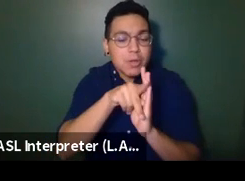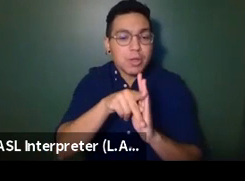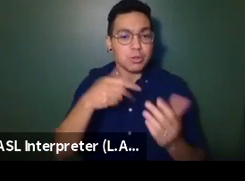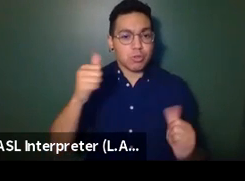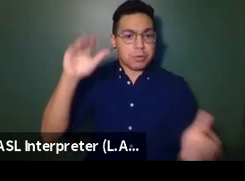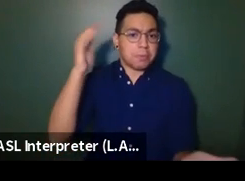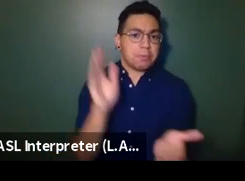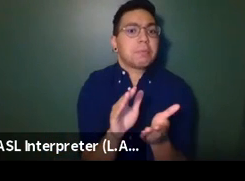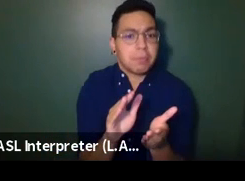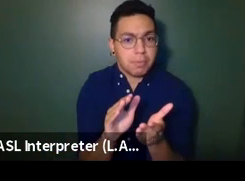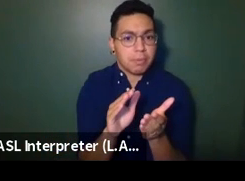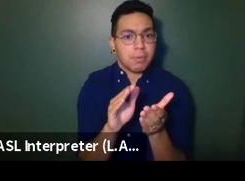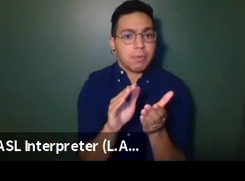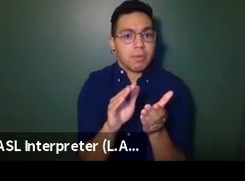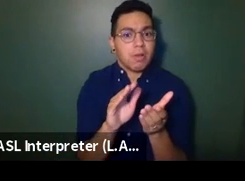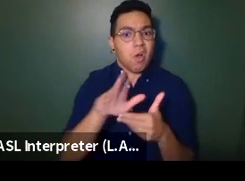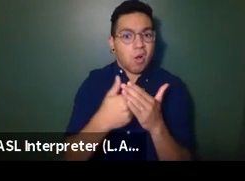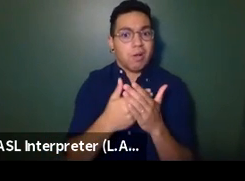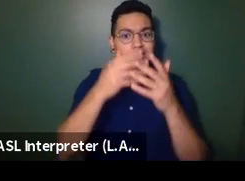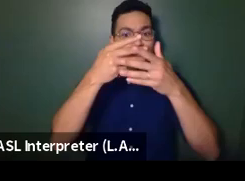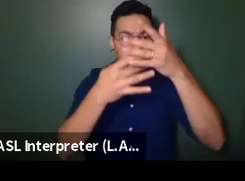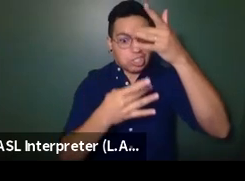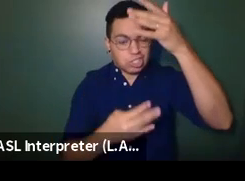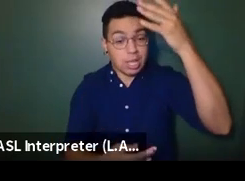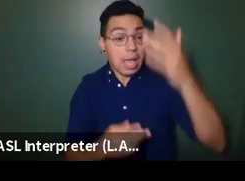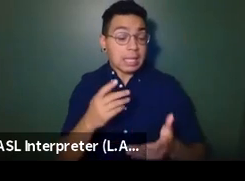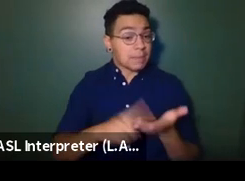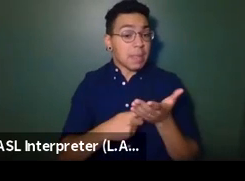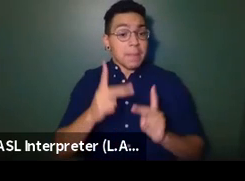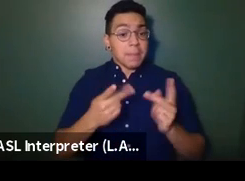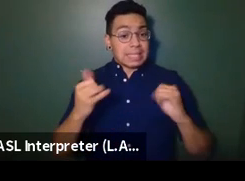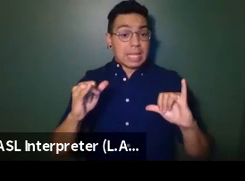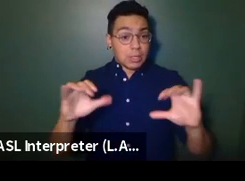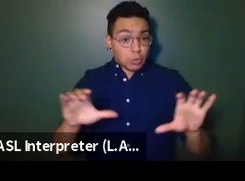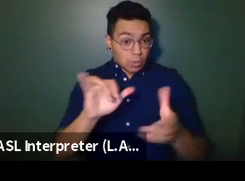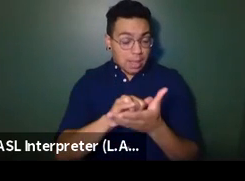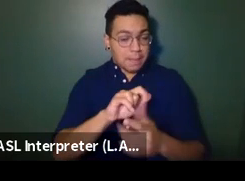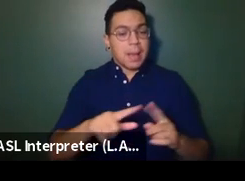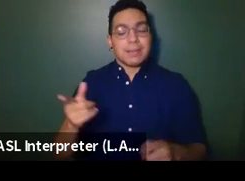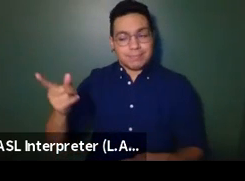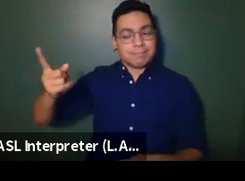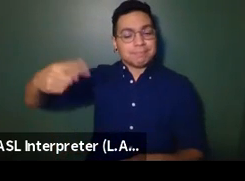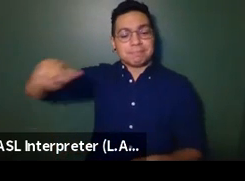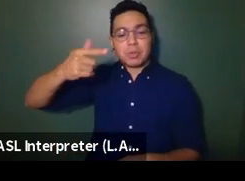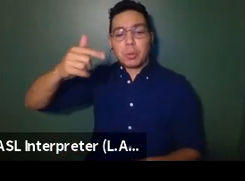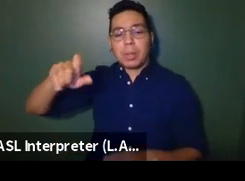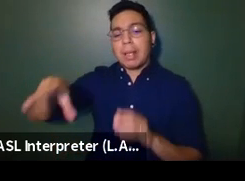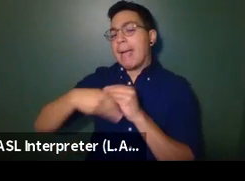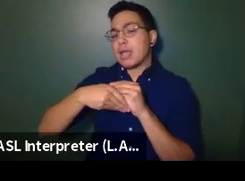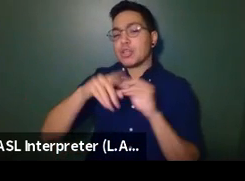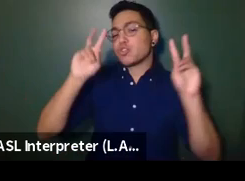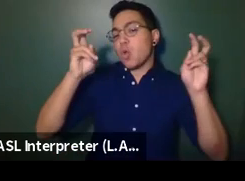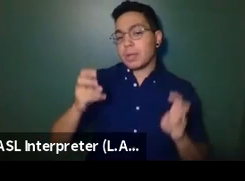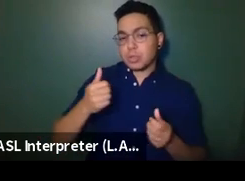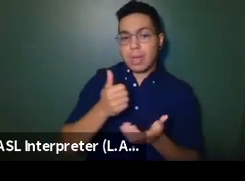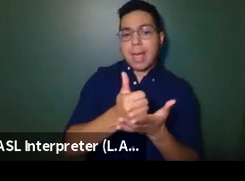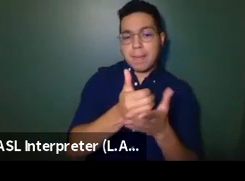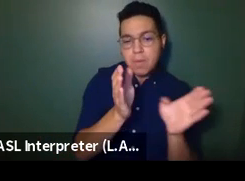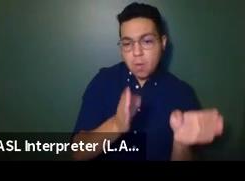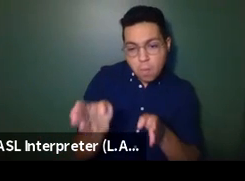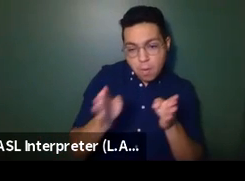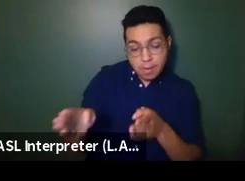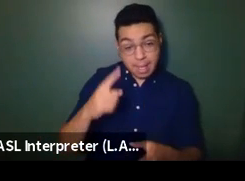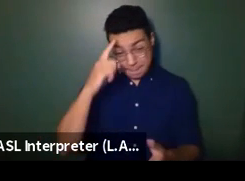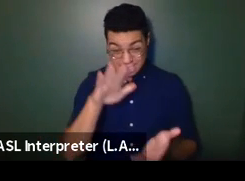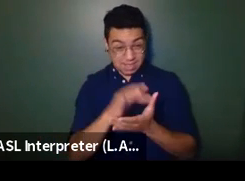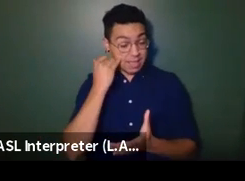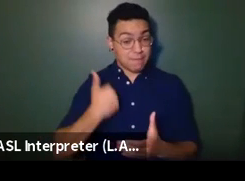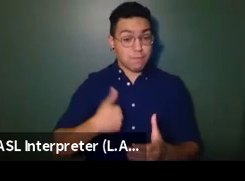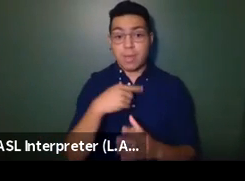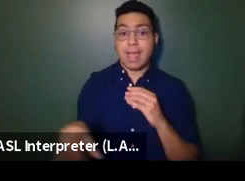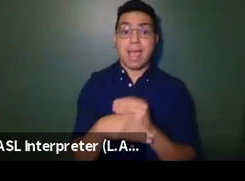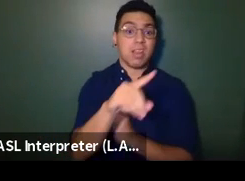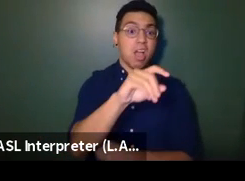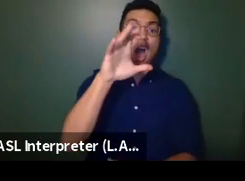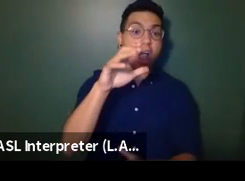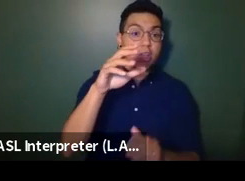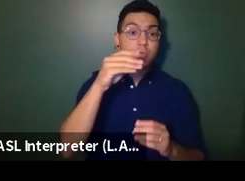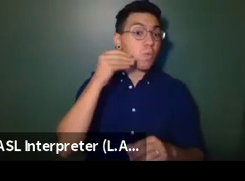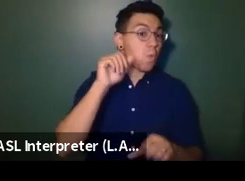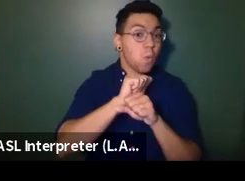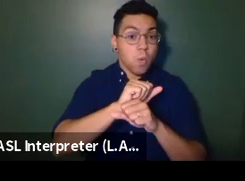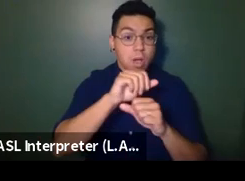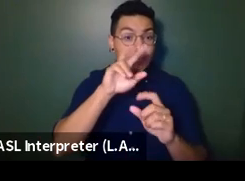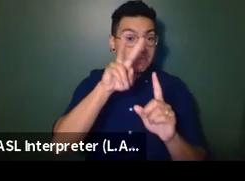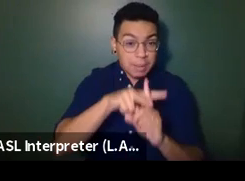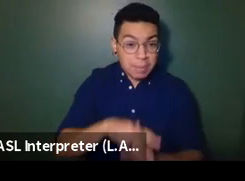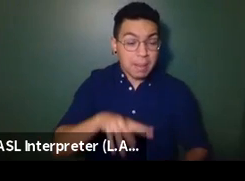Katherine Livick - ESD 112: And that's still a good solution for some people but they added topics, I think, to address that. But I believe if we put 100 assignments in Maps, they're gonna, you're going to see them all.